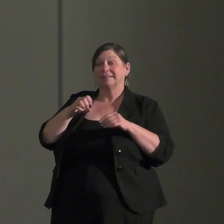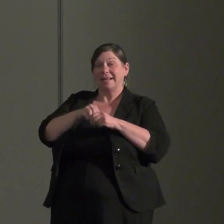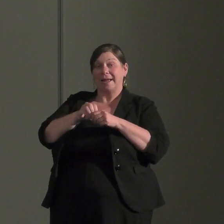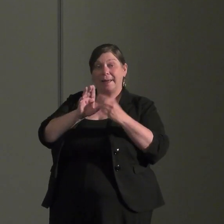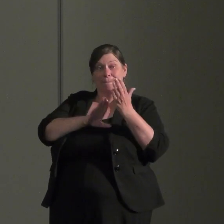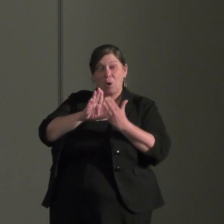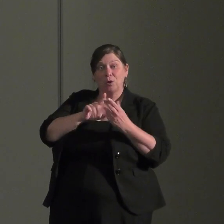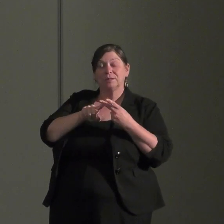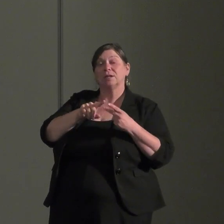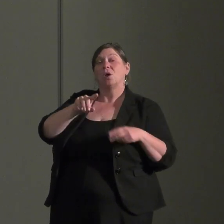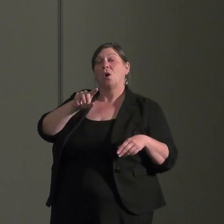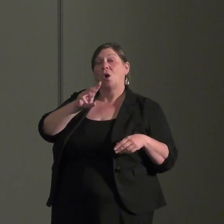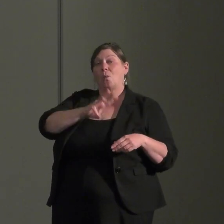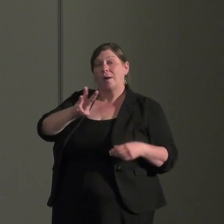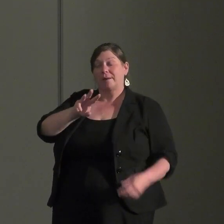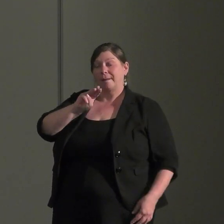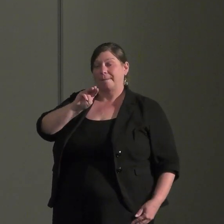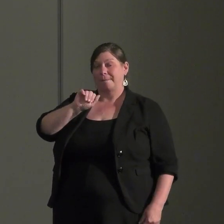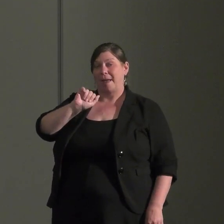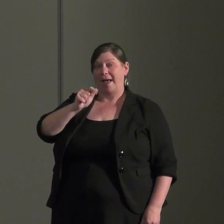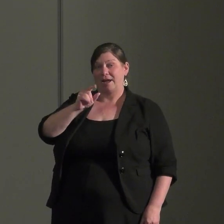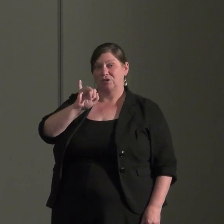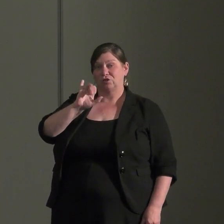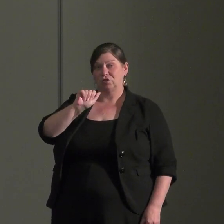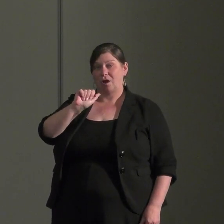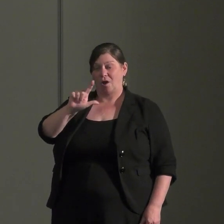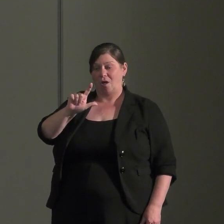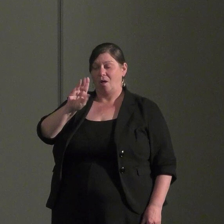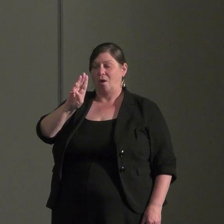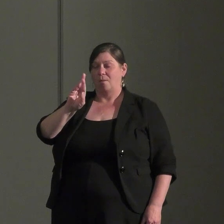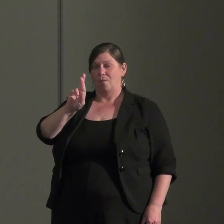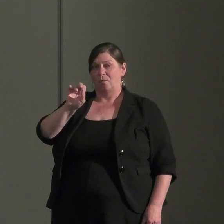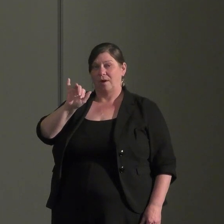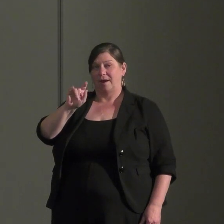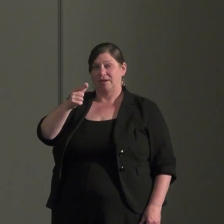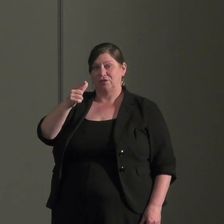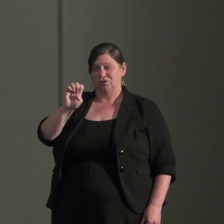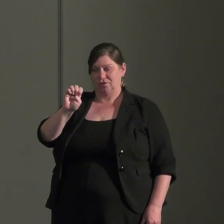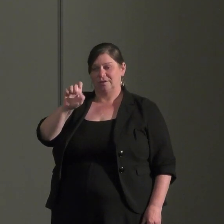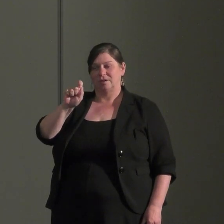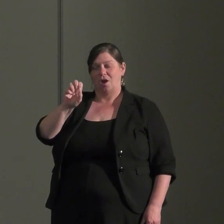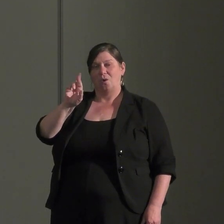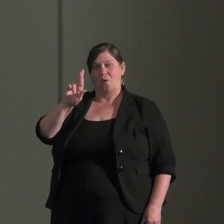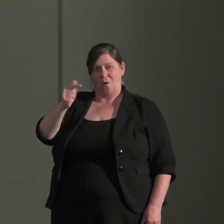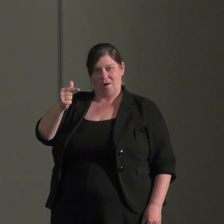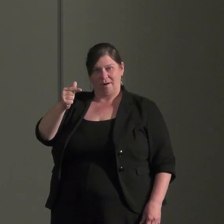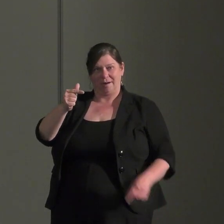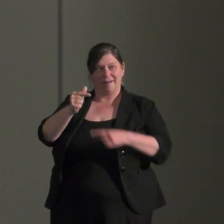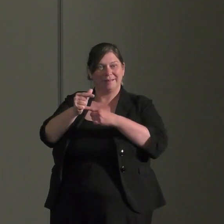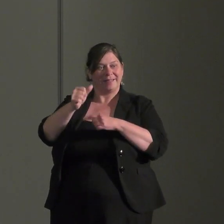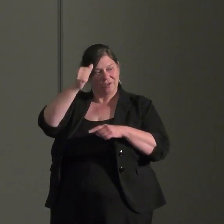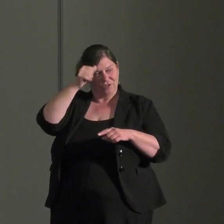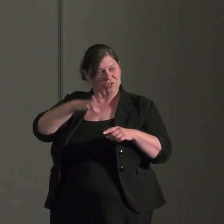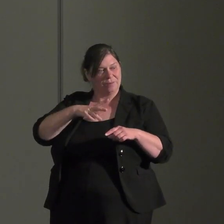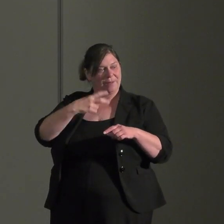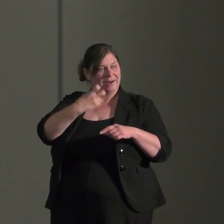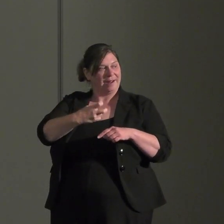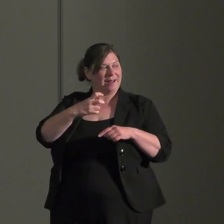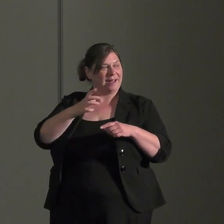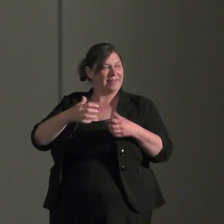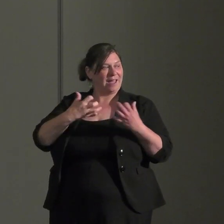or on the website. Magical bridge.org. And I want to call out a gentlemen in the advocacy TED Drake